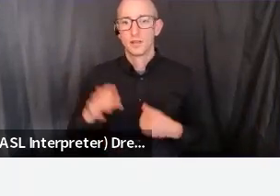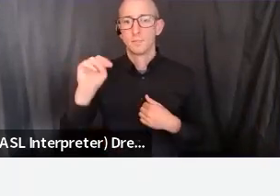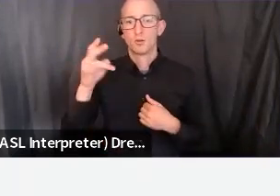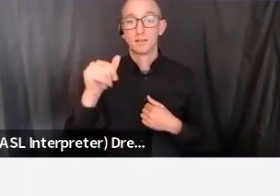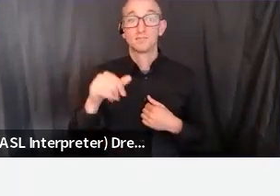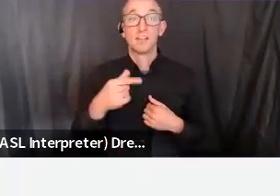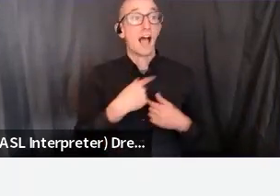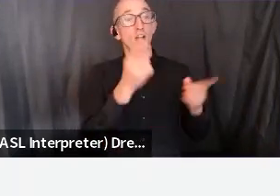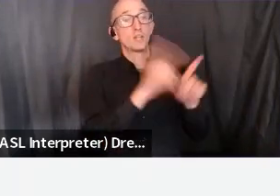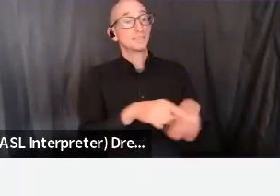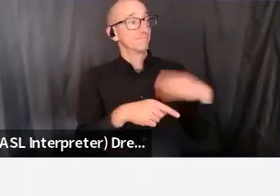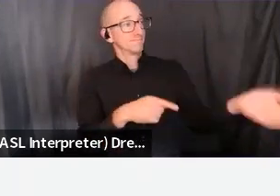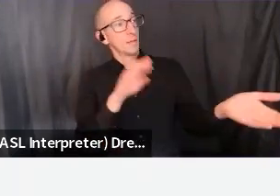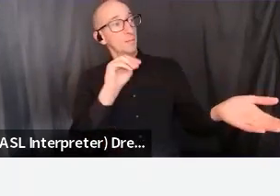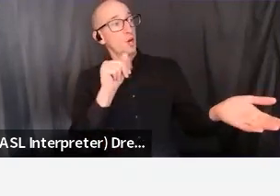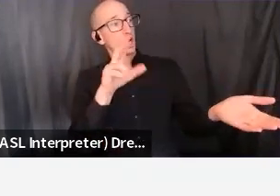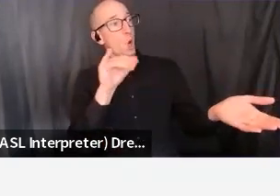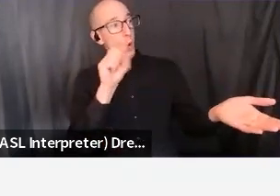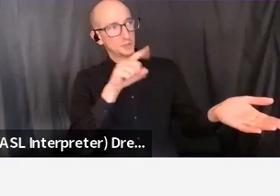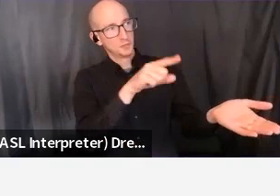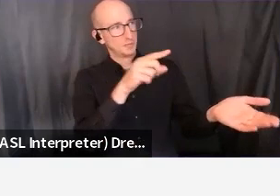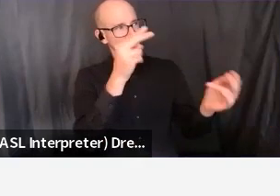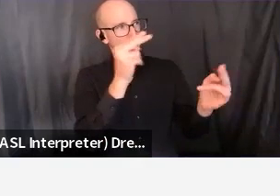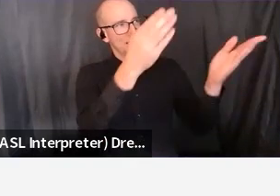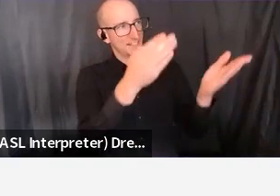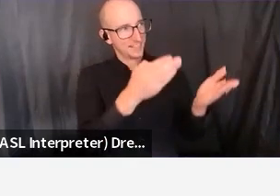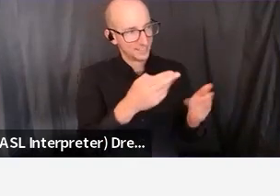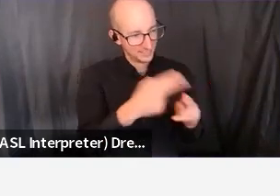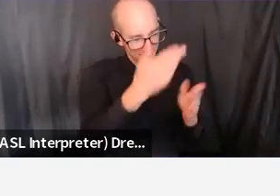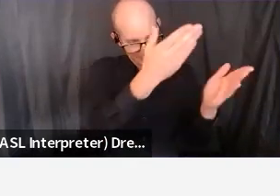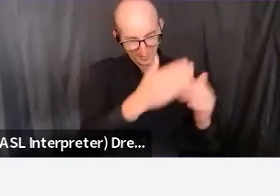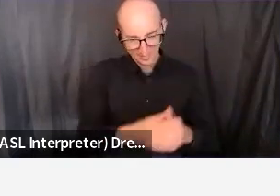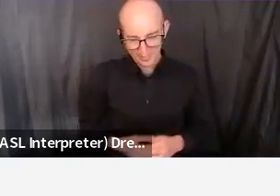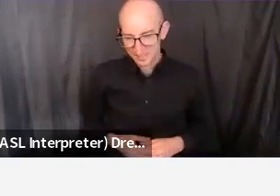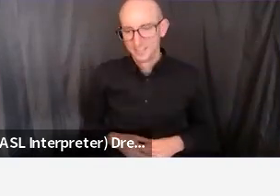for electric vehicle charging infrastructure, including for the heavy-duty vehicle sector.